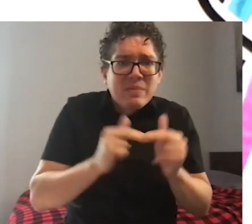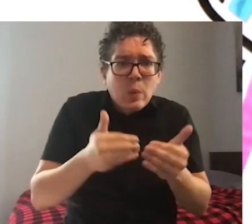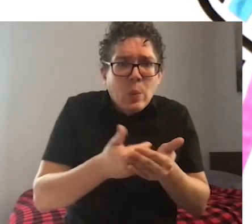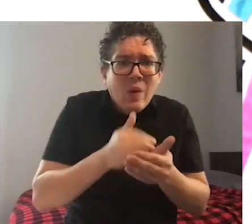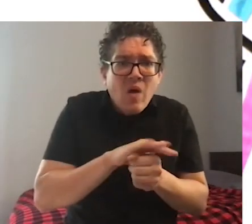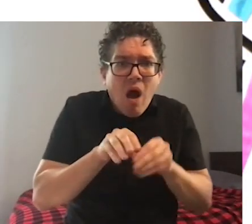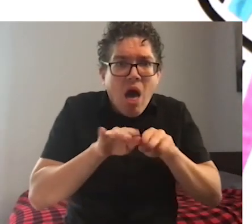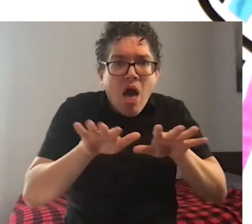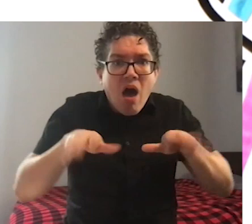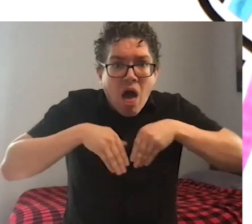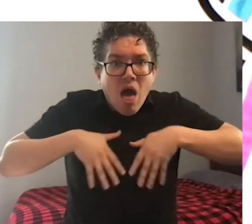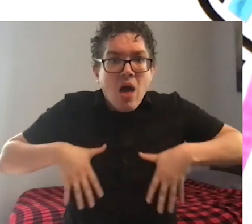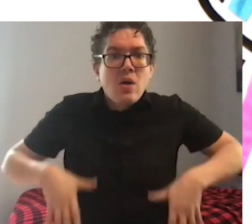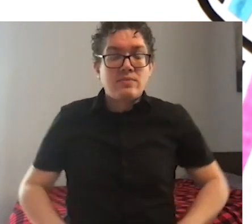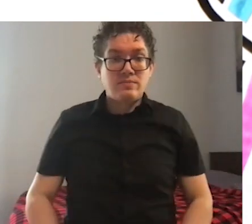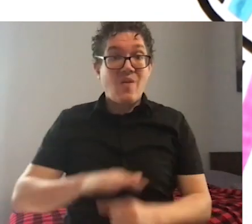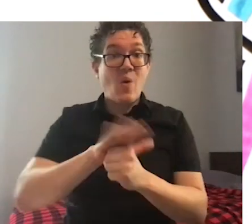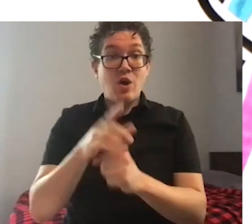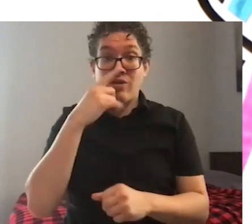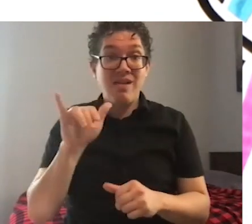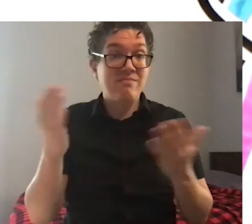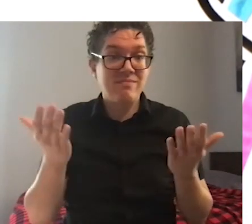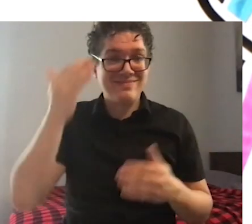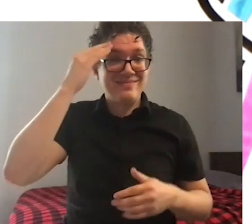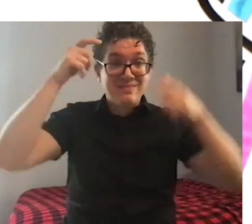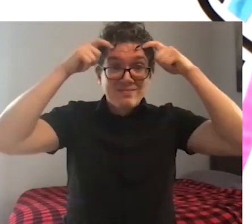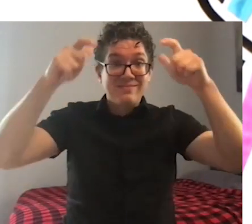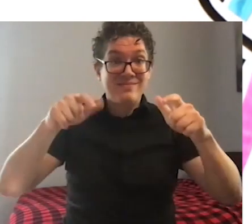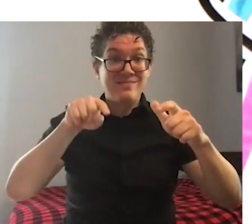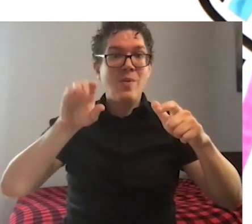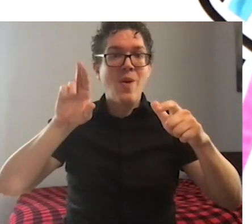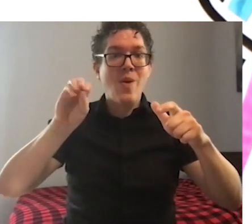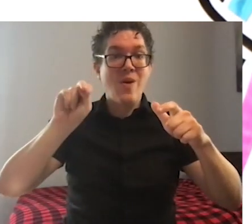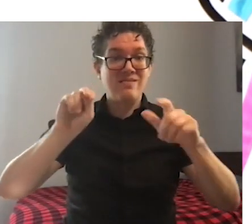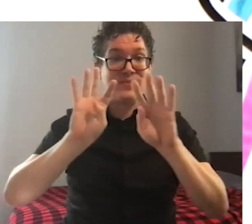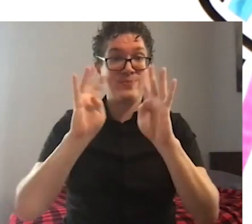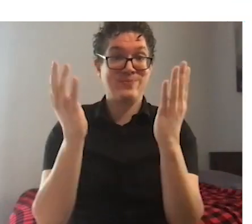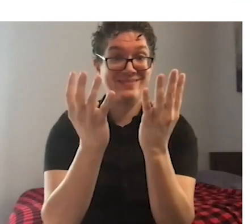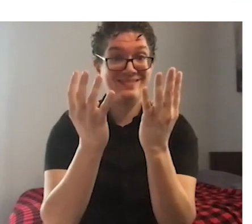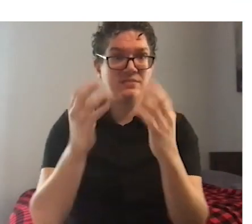There they take over your internal machinery, repurposing it to build the components of new viruses.